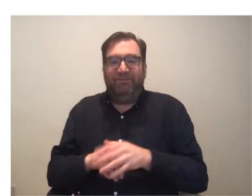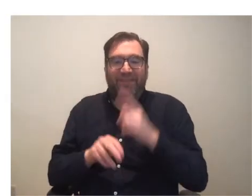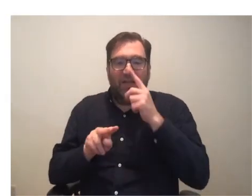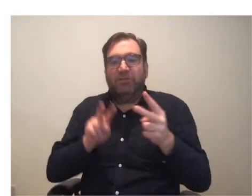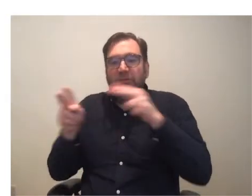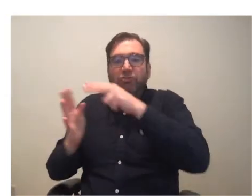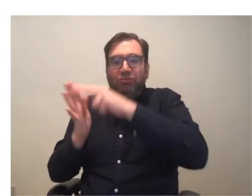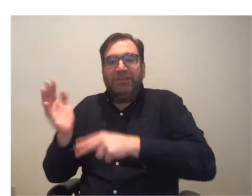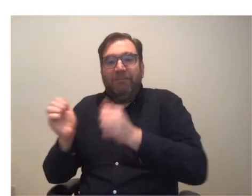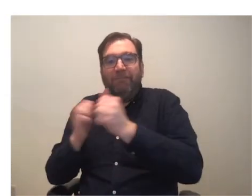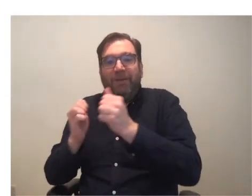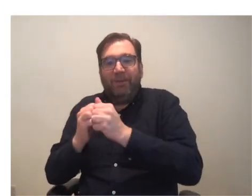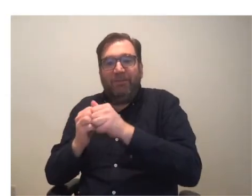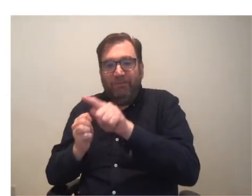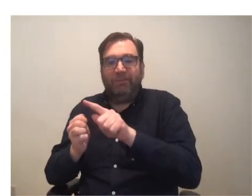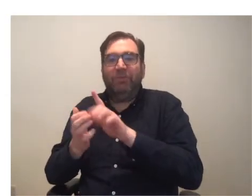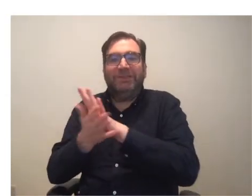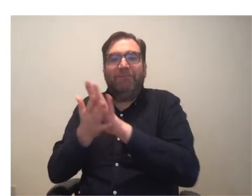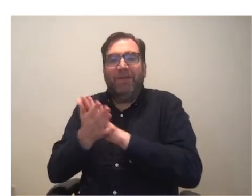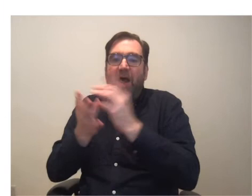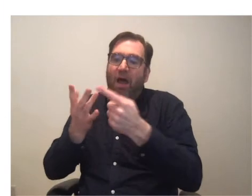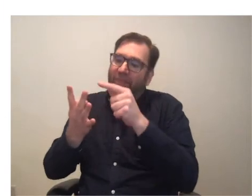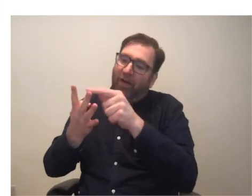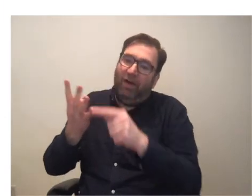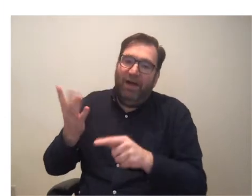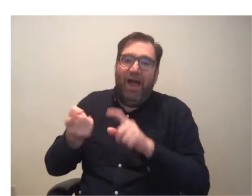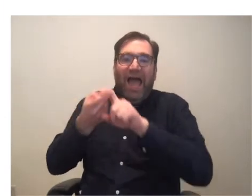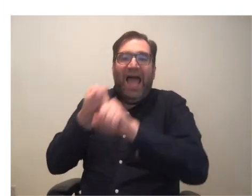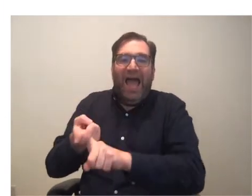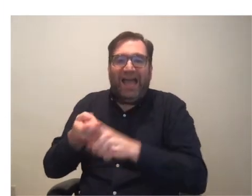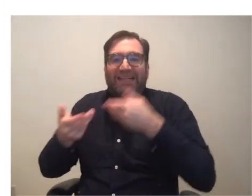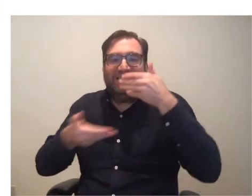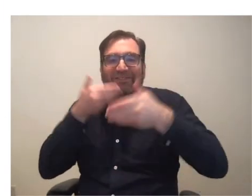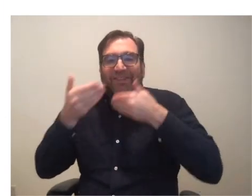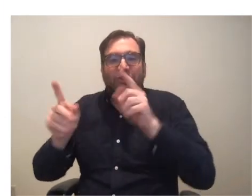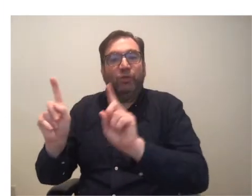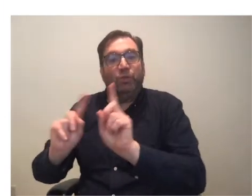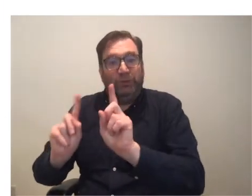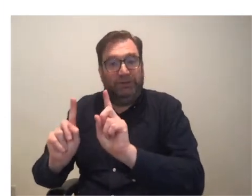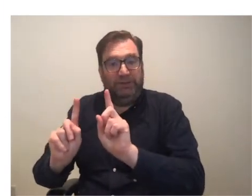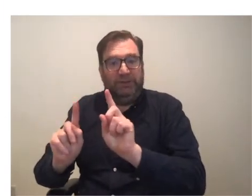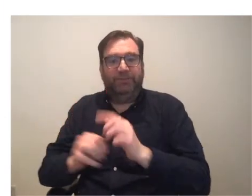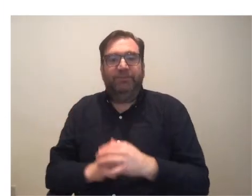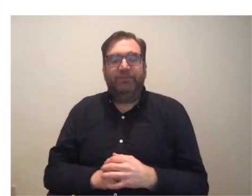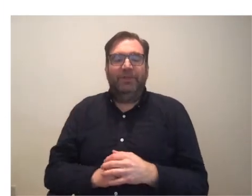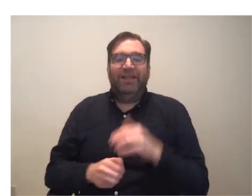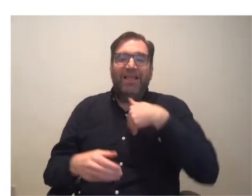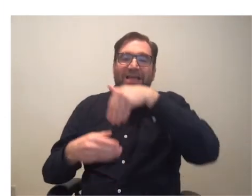Please refer to the paper for details on the remaining anchor definitions.